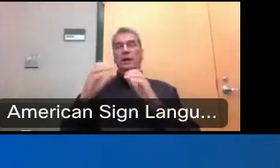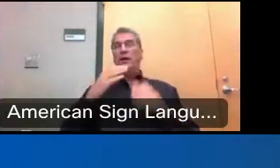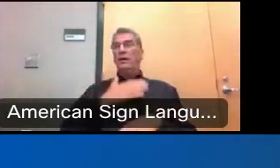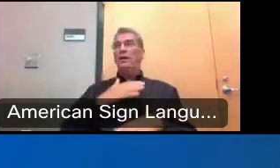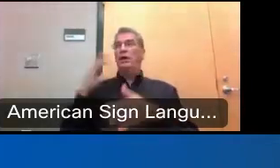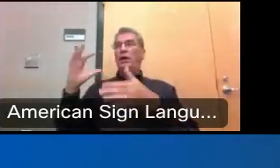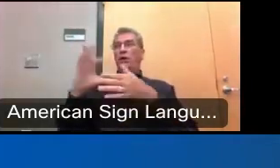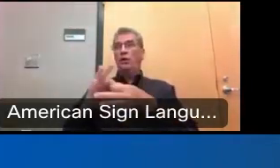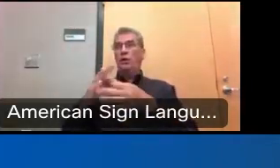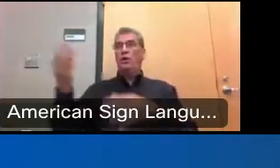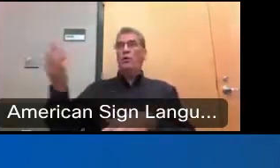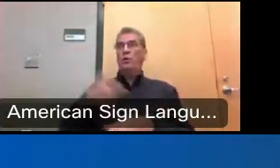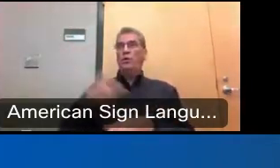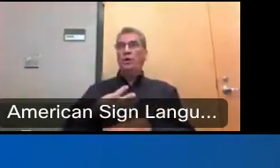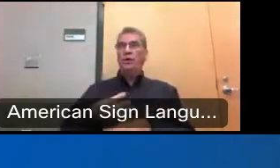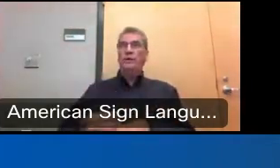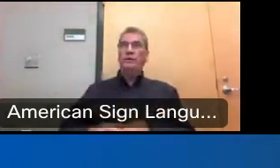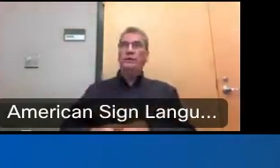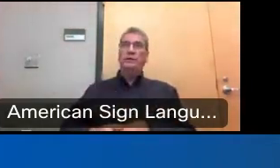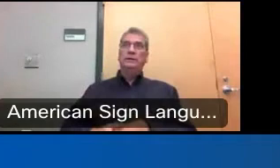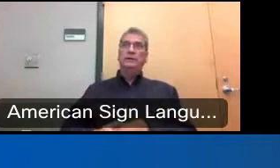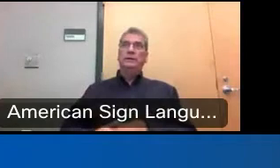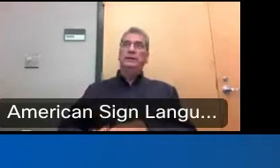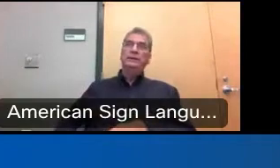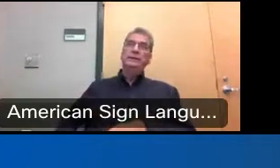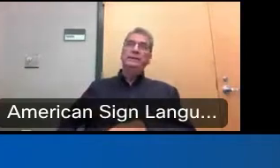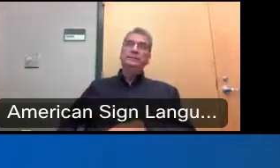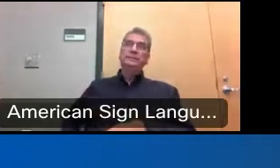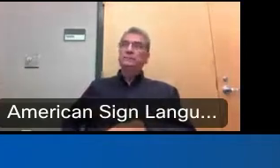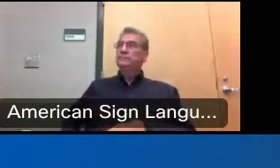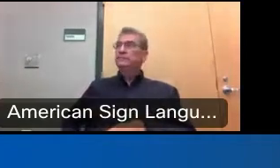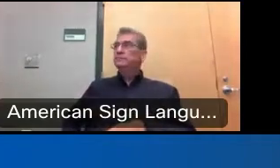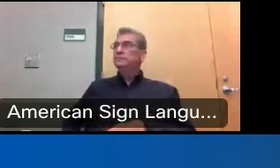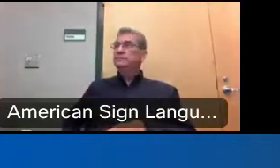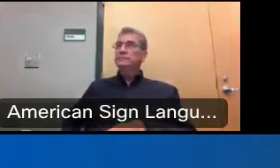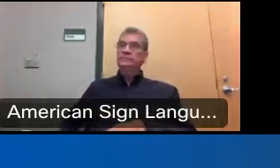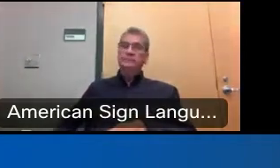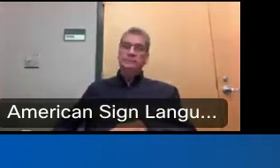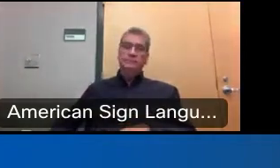Dr. dr Hello.